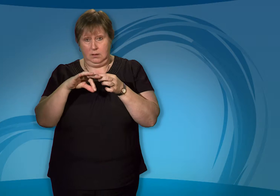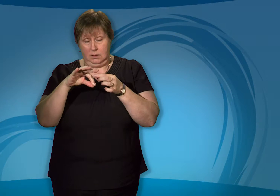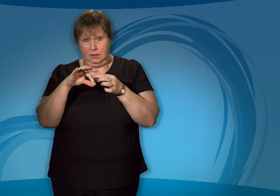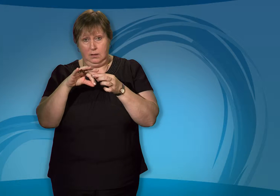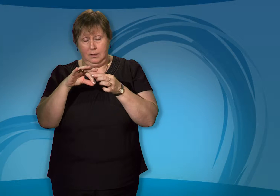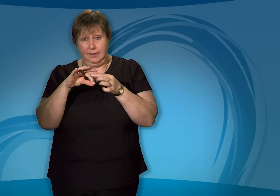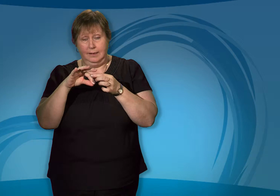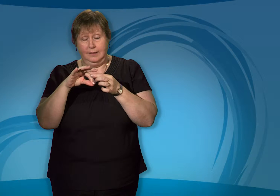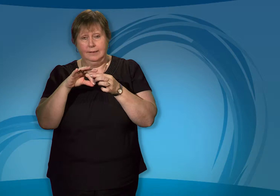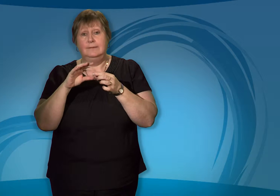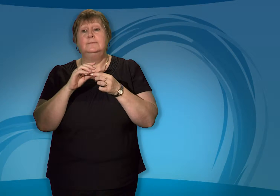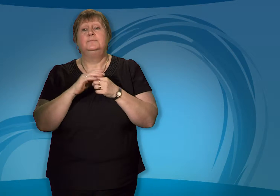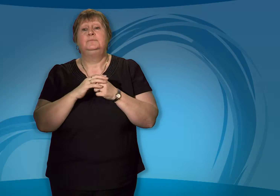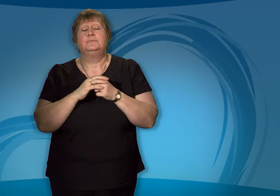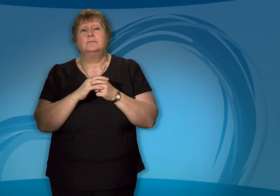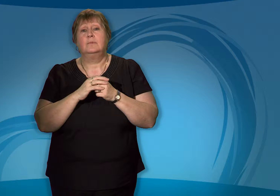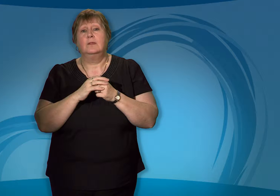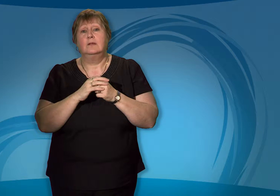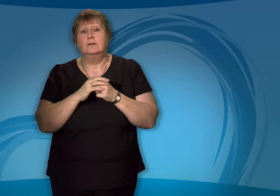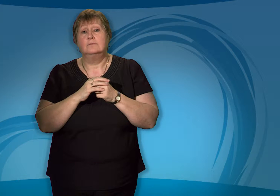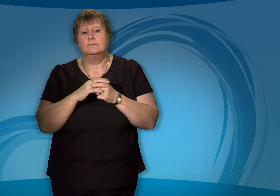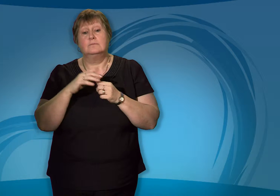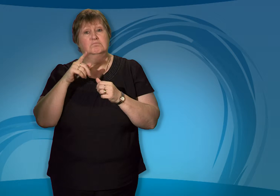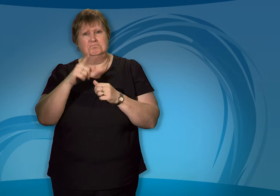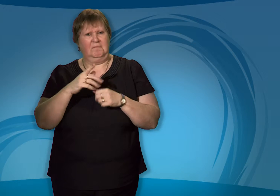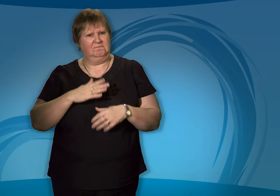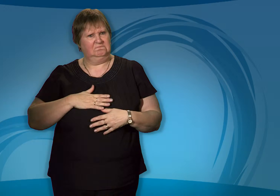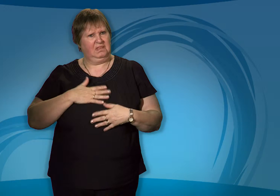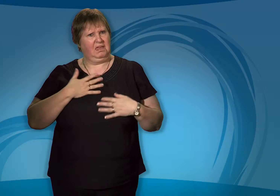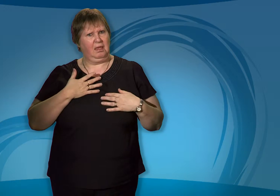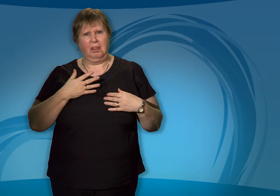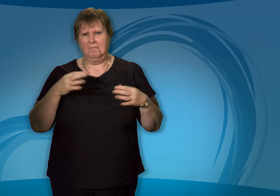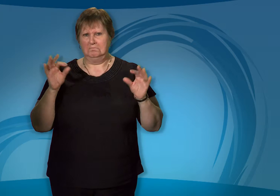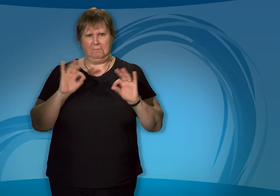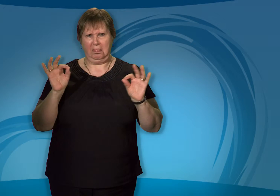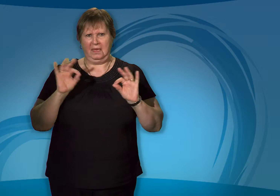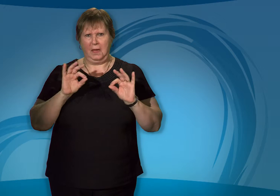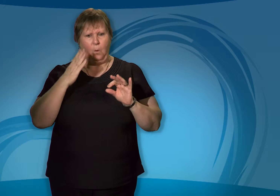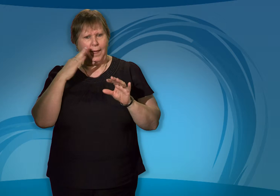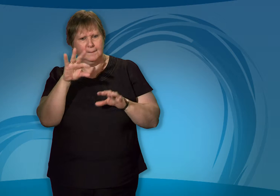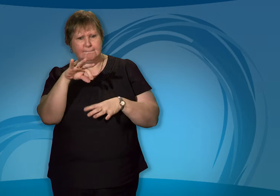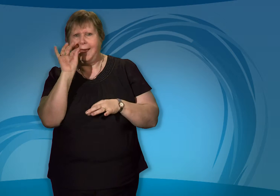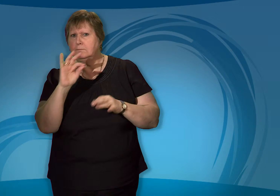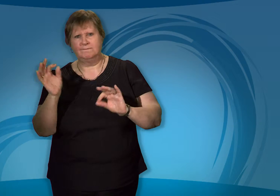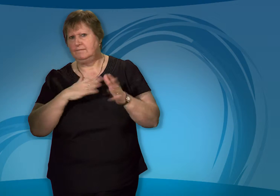through the tube using tiny forceps). You should not be able to feel the biopsy being taken.